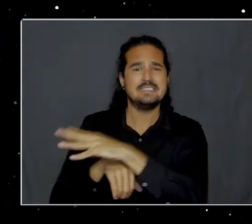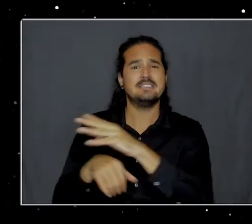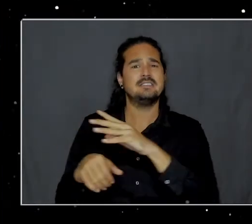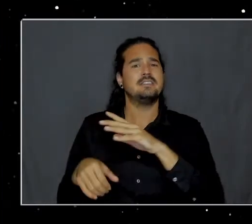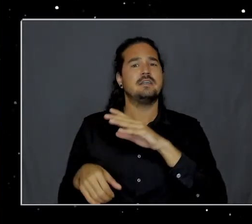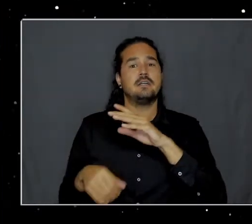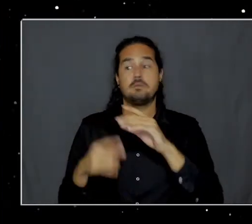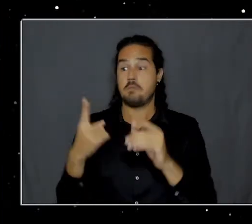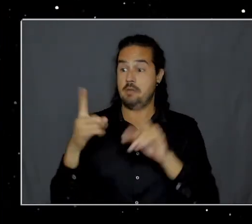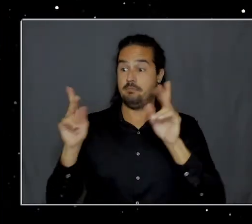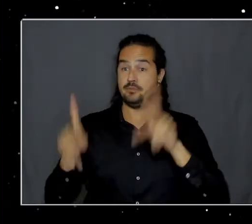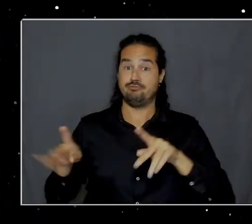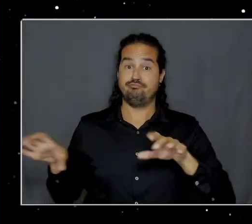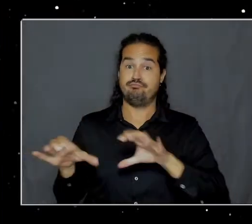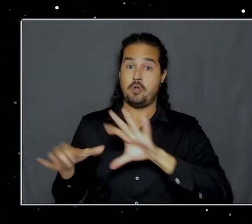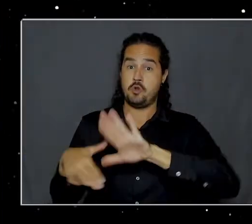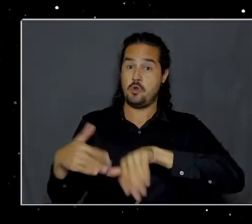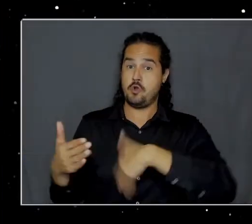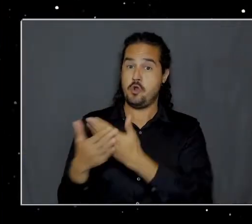MAKE SAID CHANGE. IT IS NEVER JUST ONE ACTIVIST.